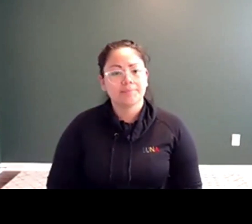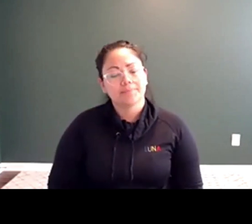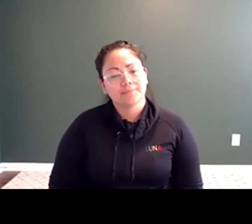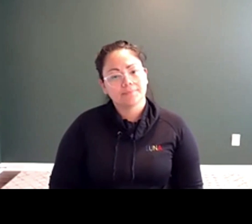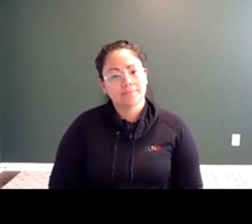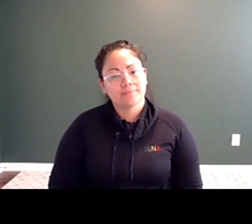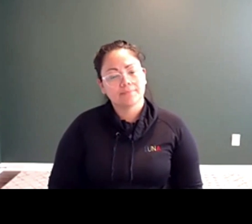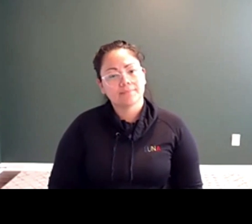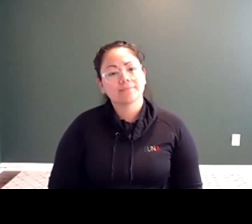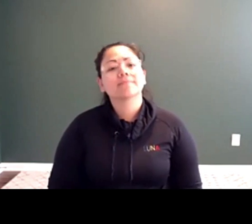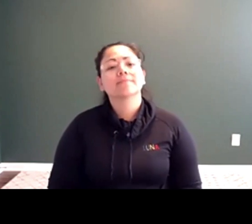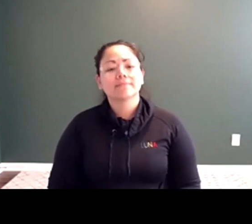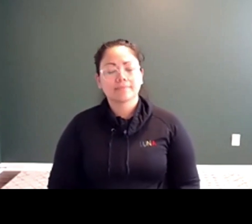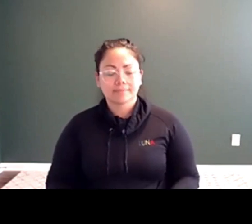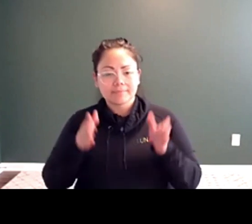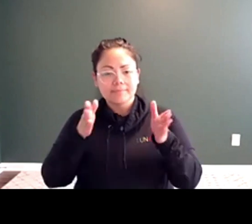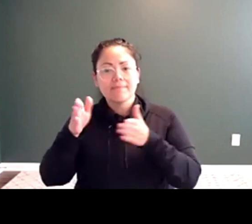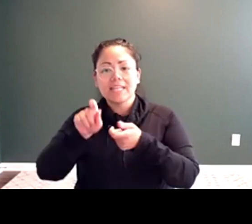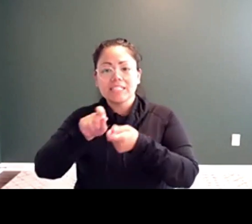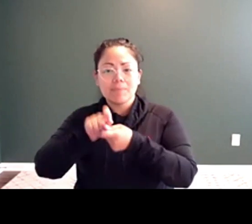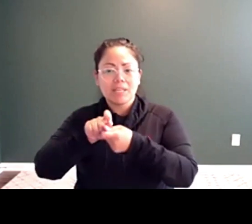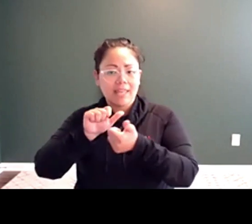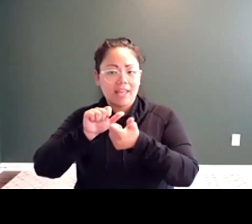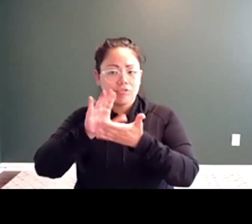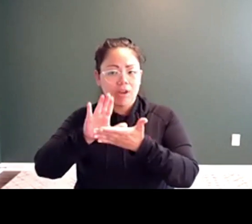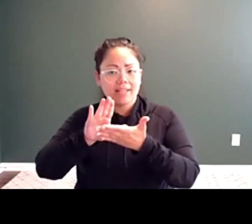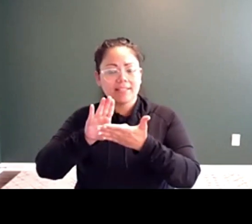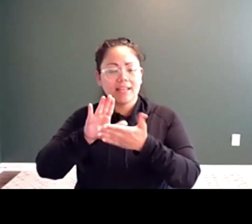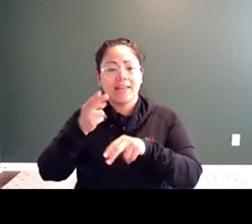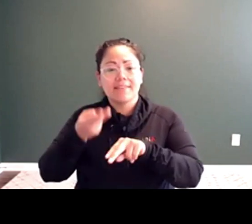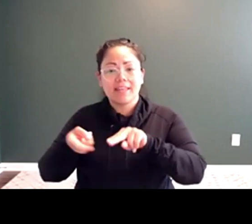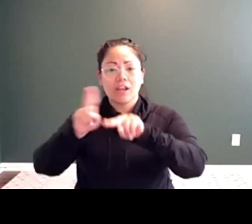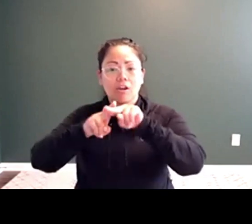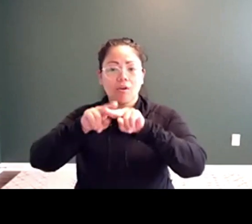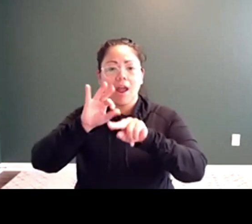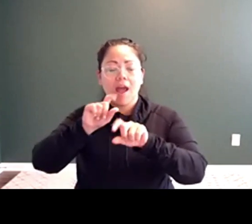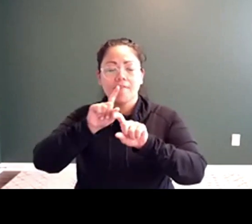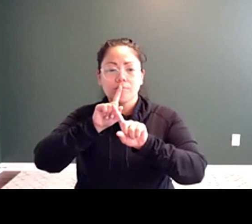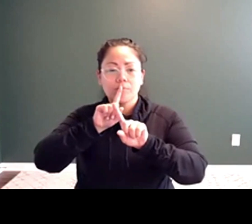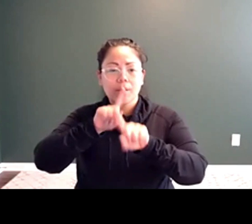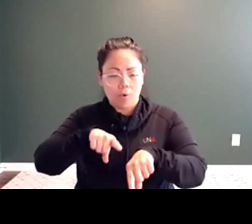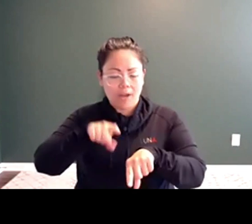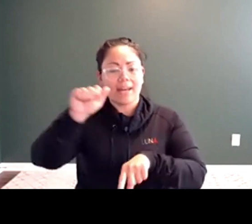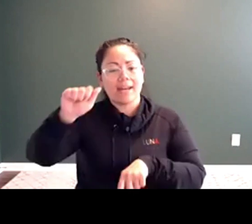And then, specifically addressing the rise of recorded Asian hate crimes,